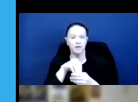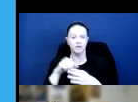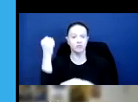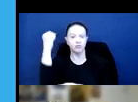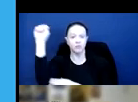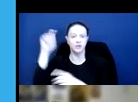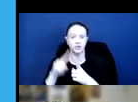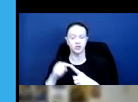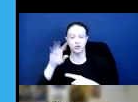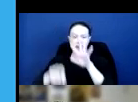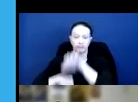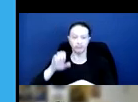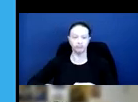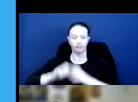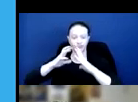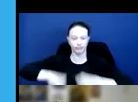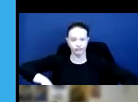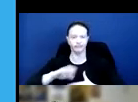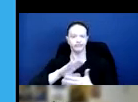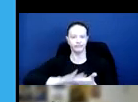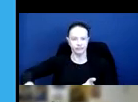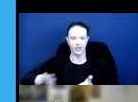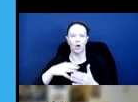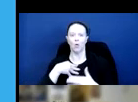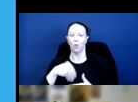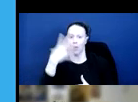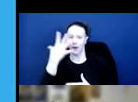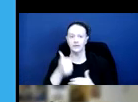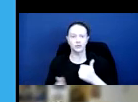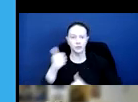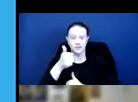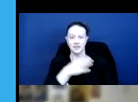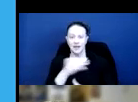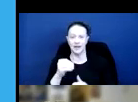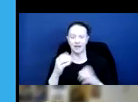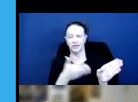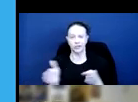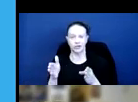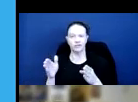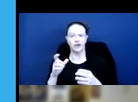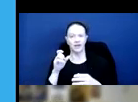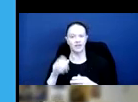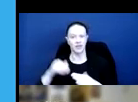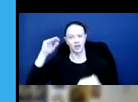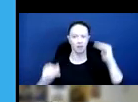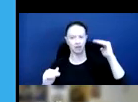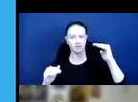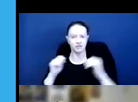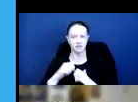fulfilling and healthy lives, however they choose. And we do this through three bodies of work. One is advocacy.